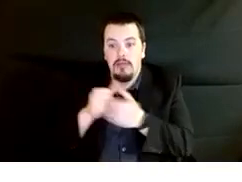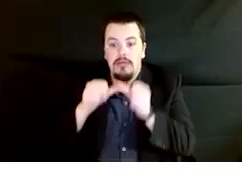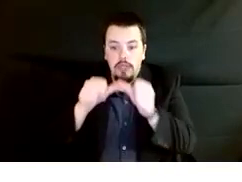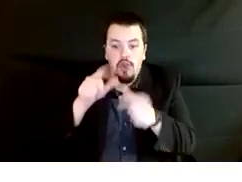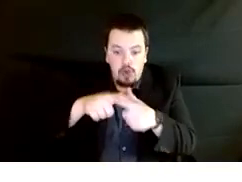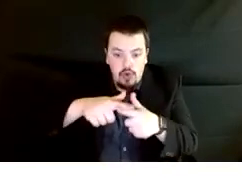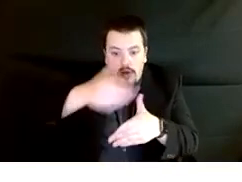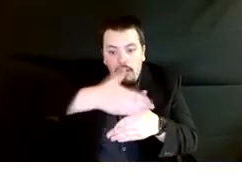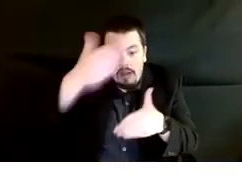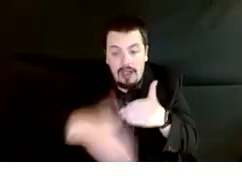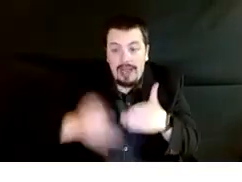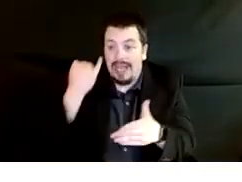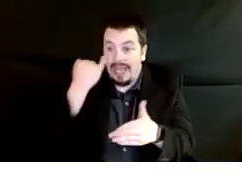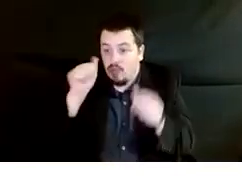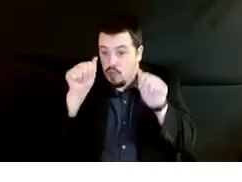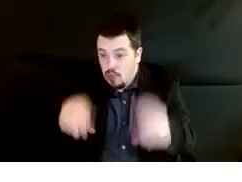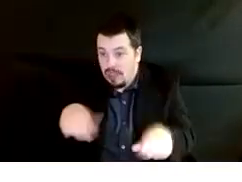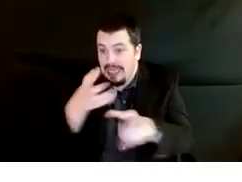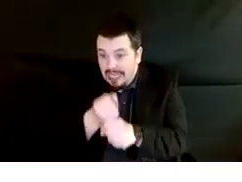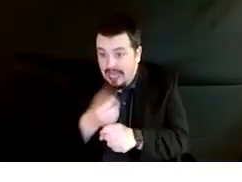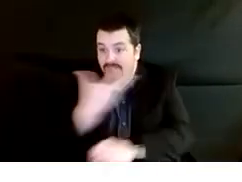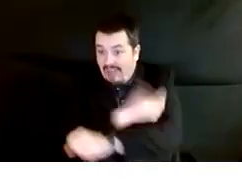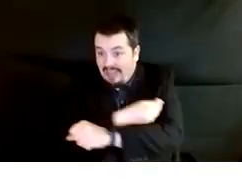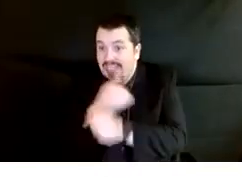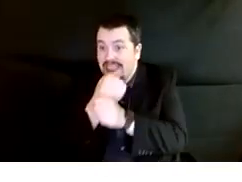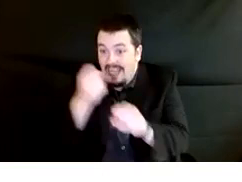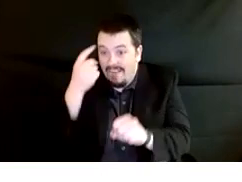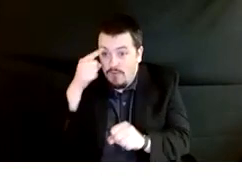if you're eligible for a vaccine and it's safe for you to get a vaccine, please get a vaccine